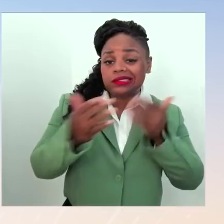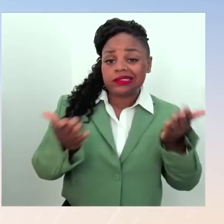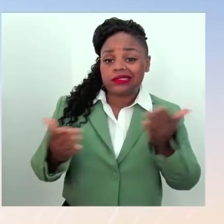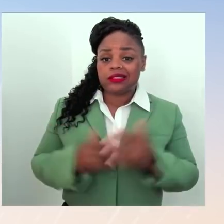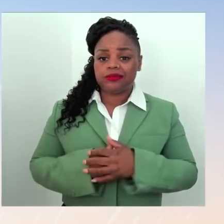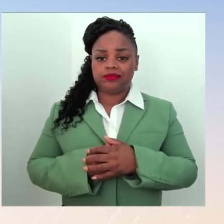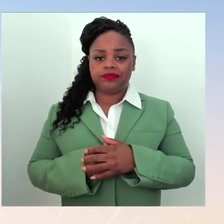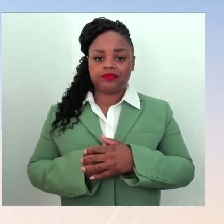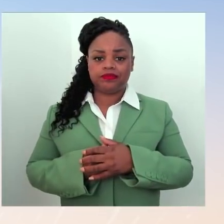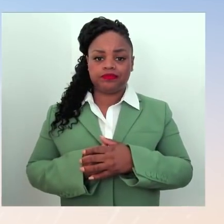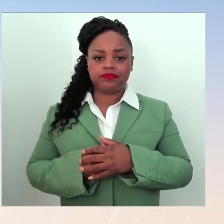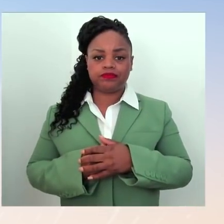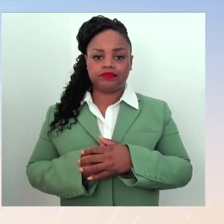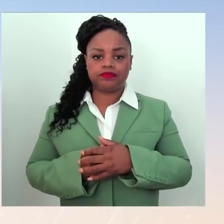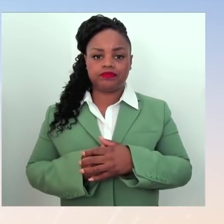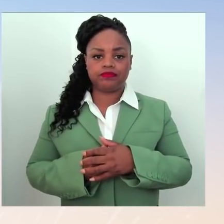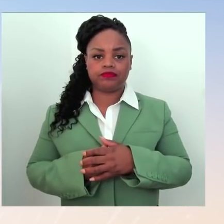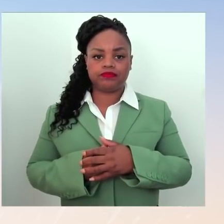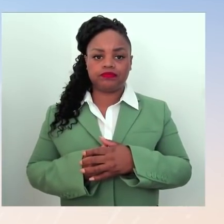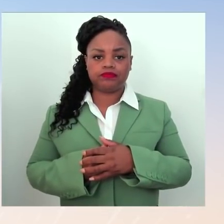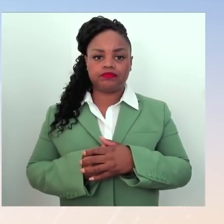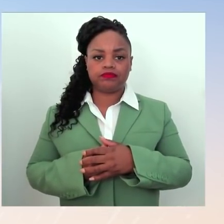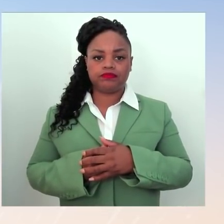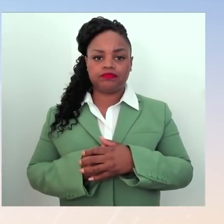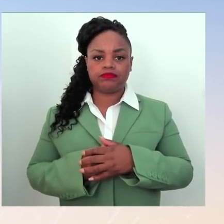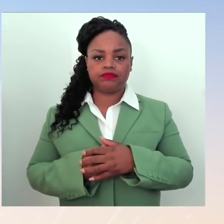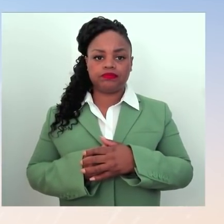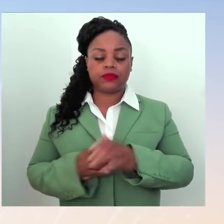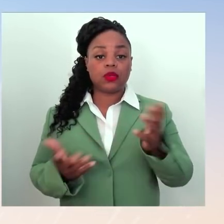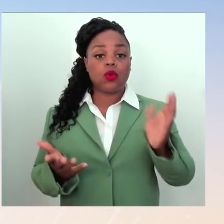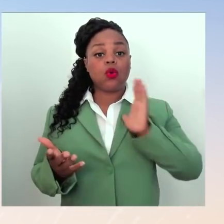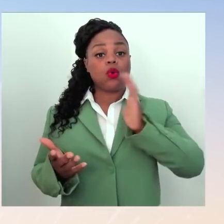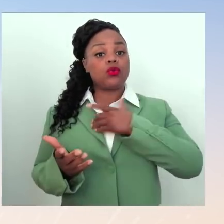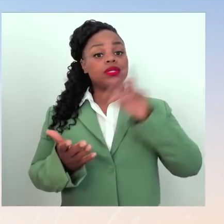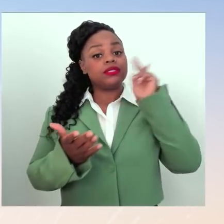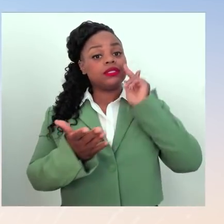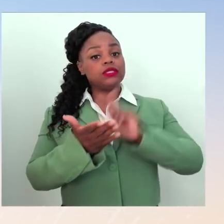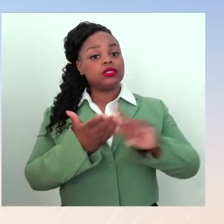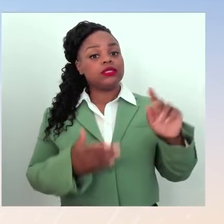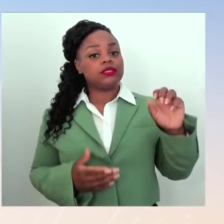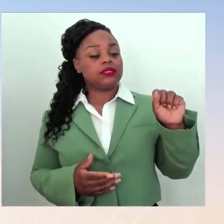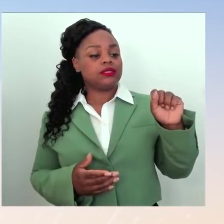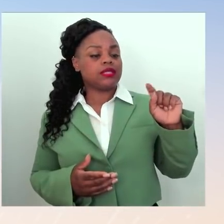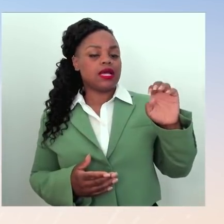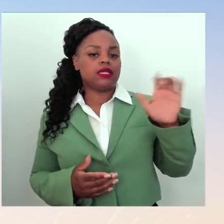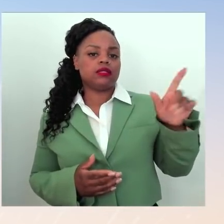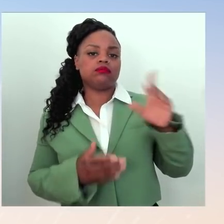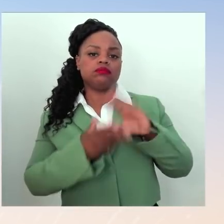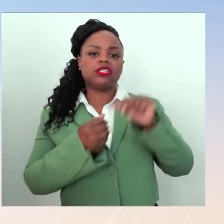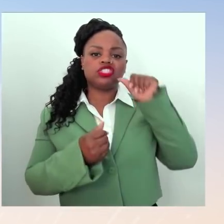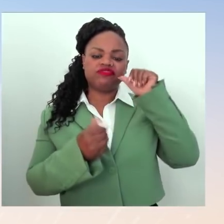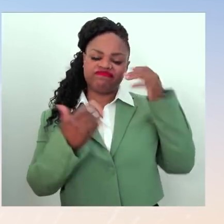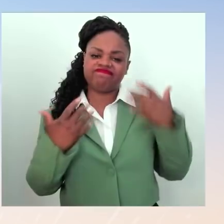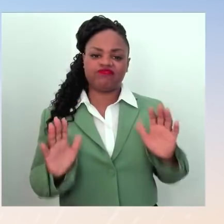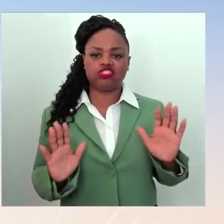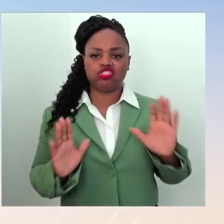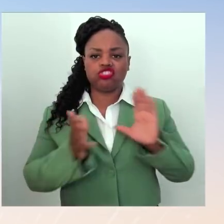as our Secretary of State said yesterday, we don't believe it has anything to do with our shared goal of preventing Iran